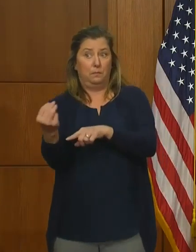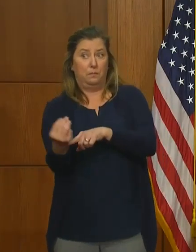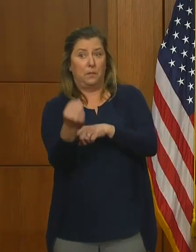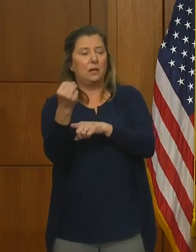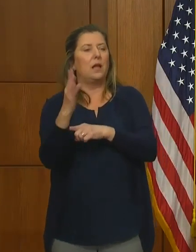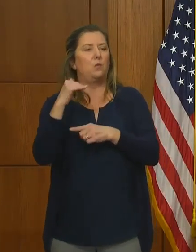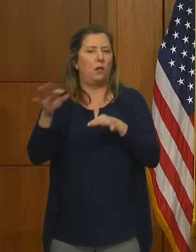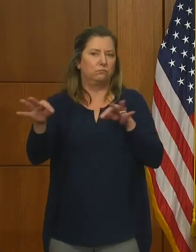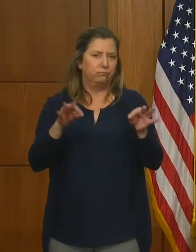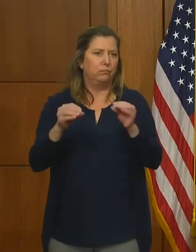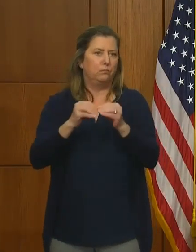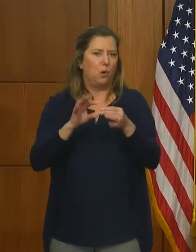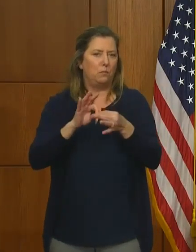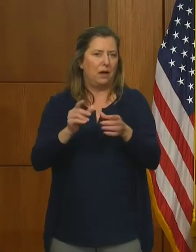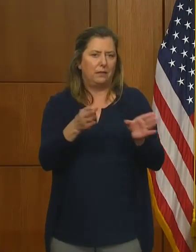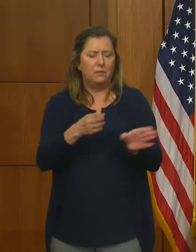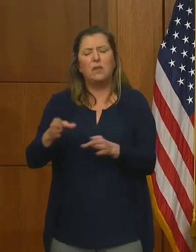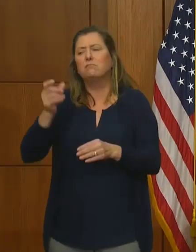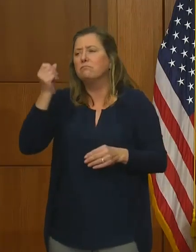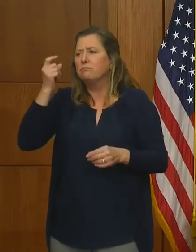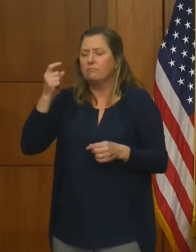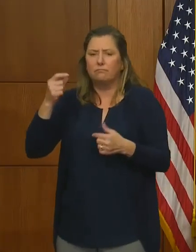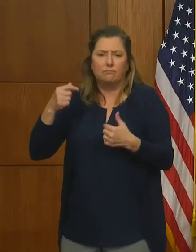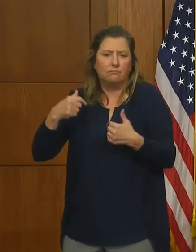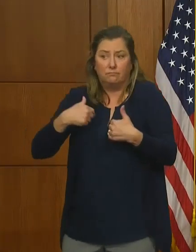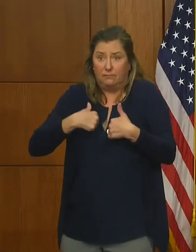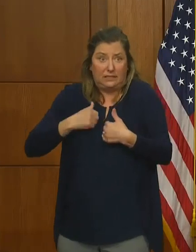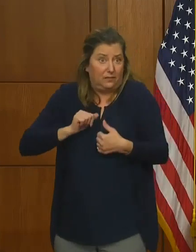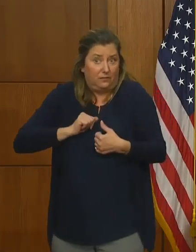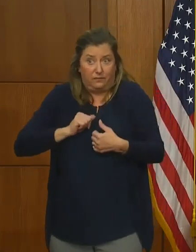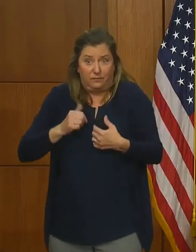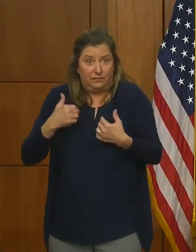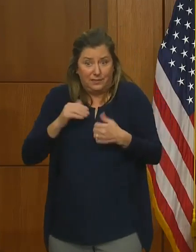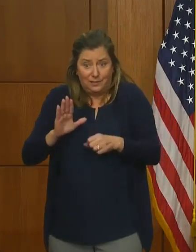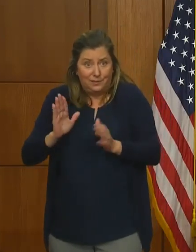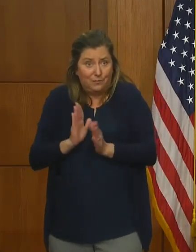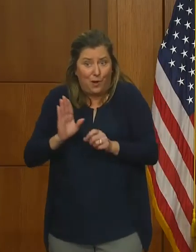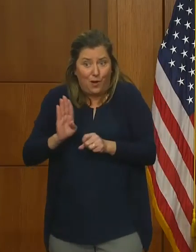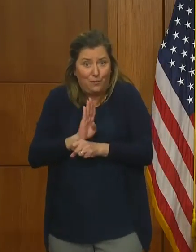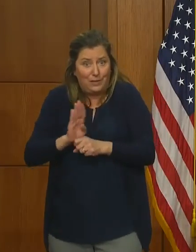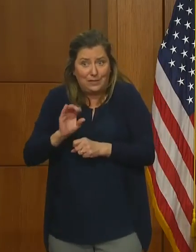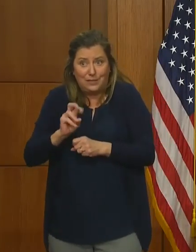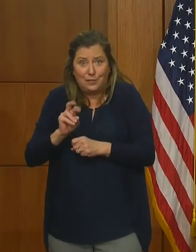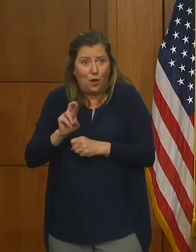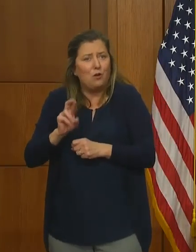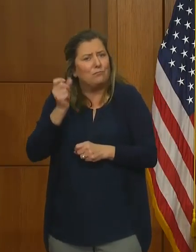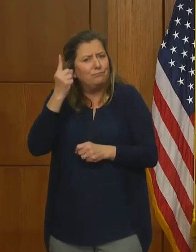I WILL OF GIVE FOR THE GUIDELINES- ON MONDAY REGARDING THAT PLAN AND I REALIZE AND